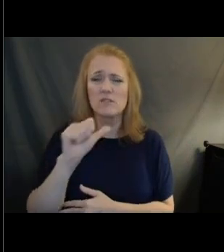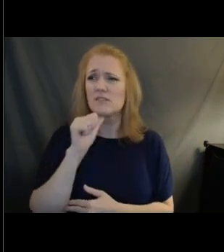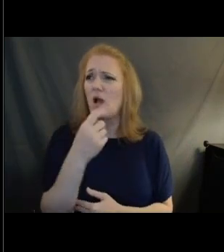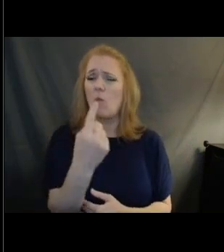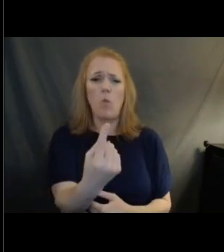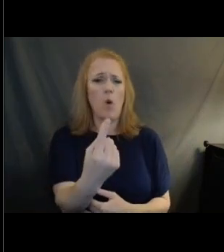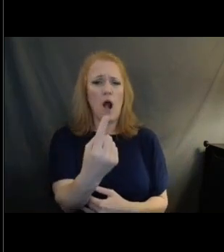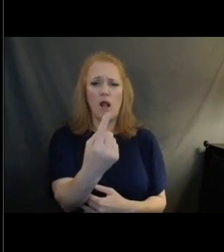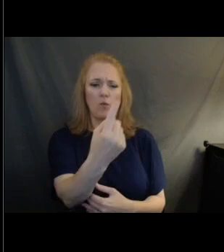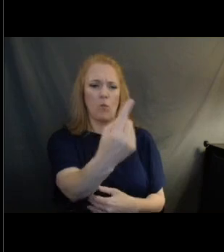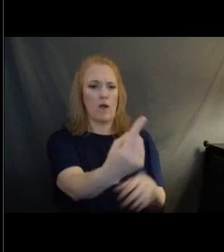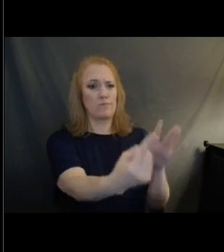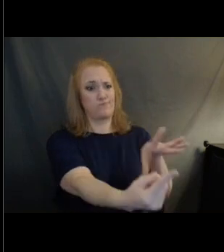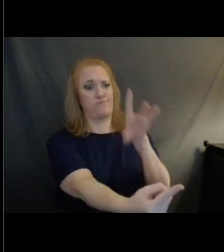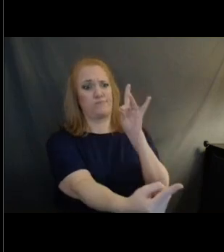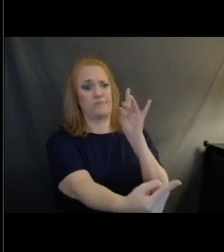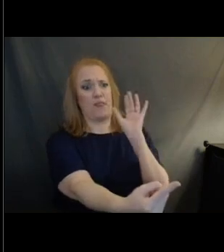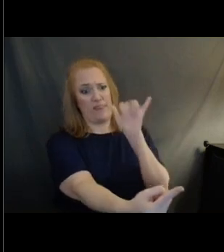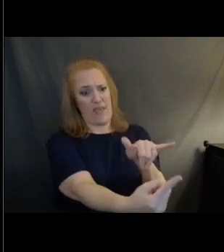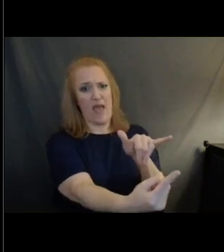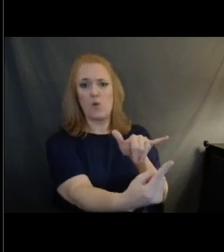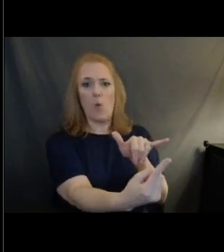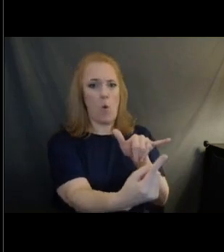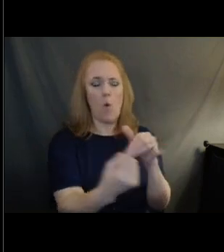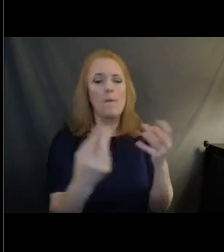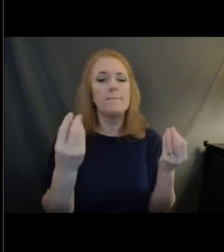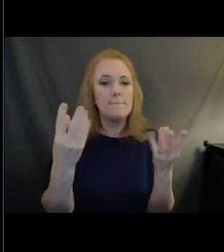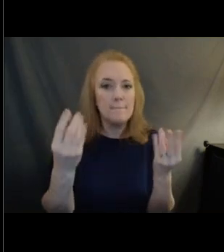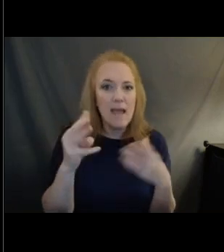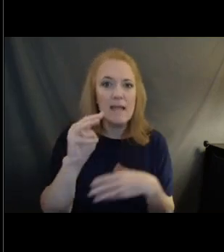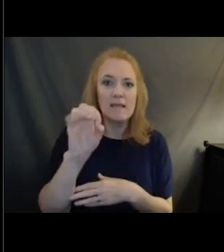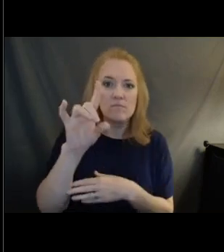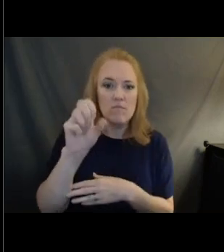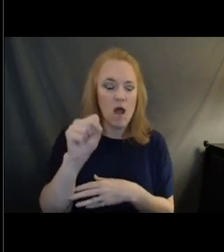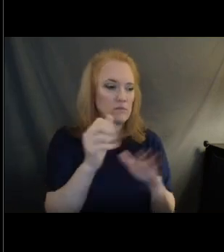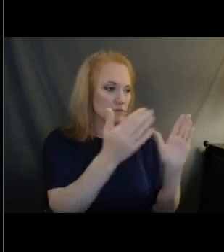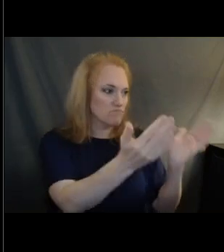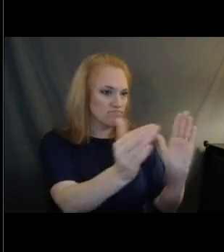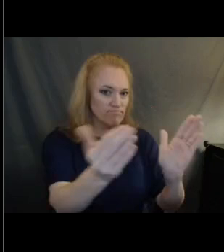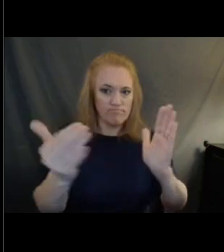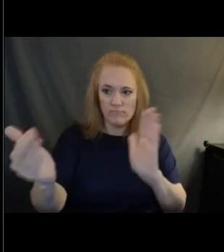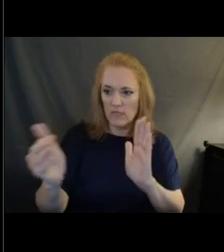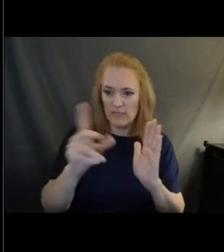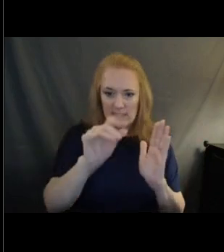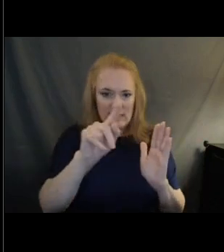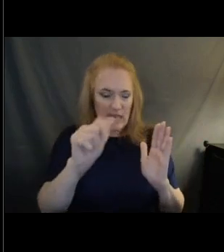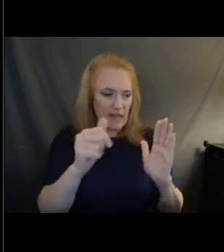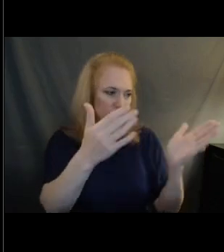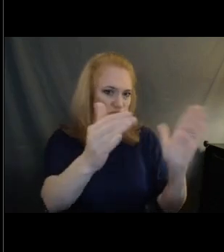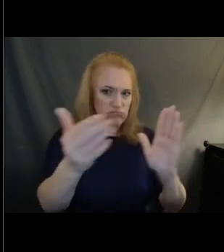a large number of numerical models to arrive at the heat index value. You can look at the maximum,